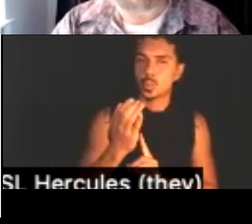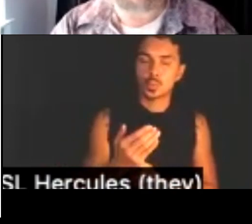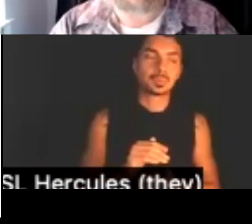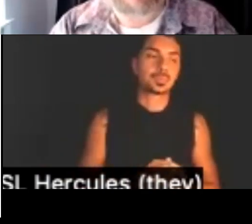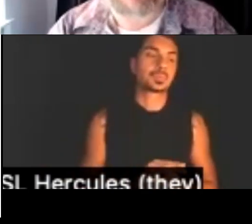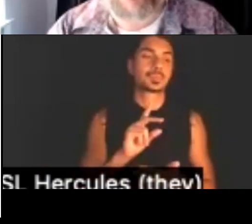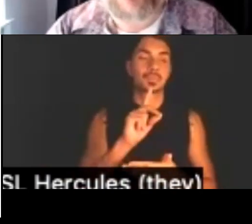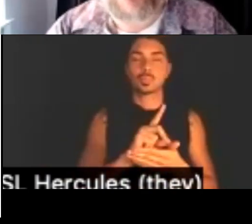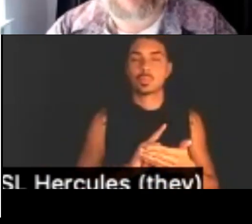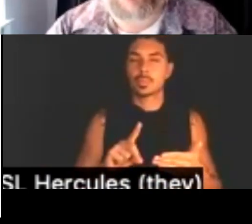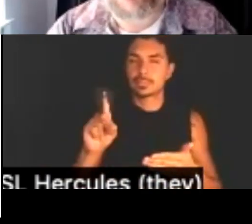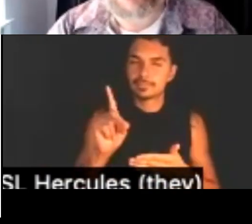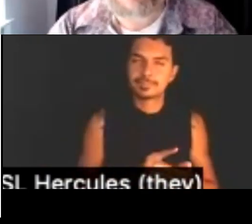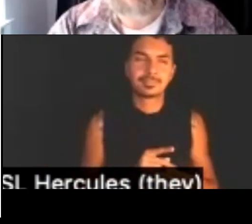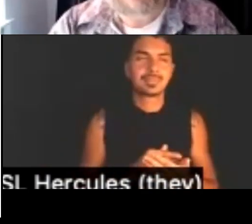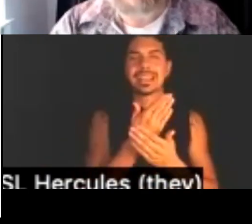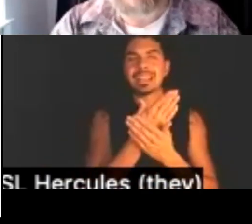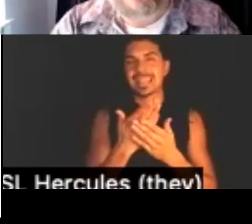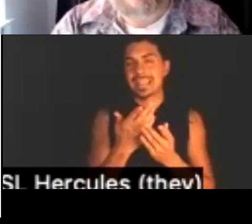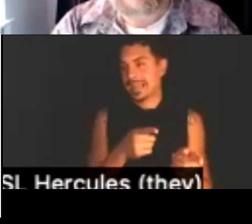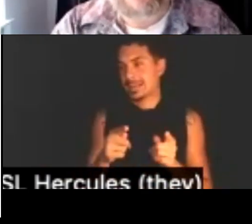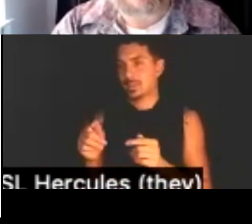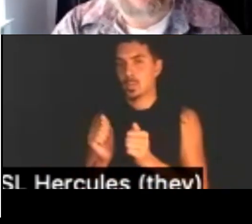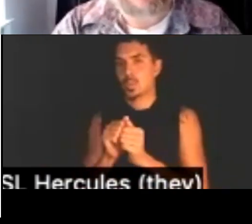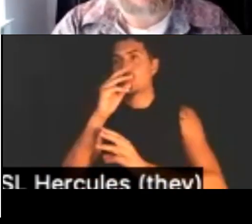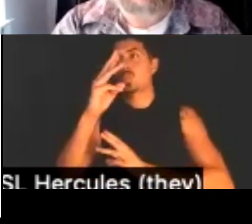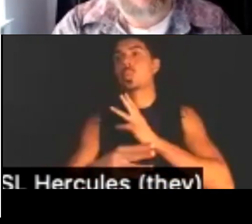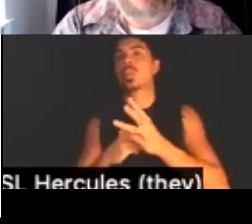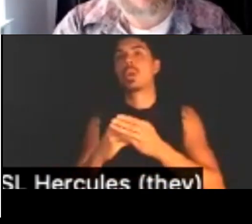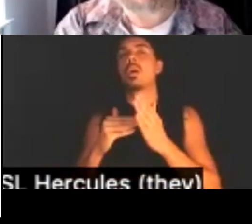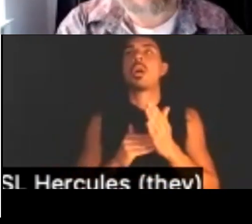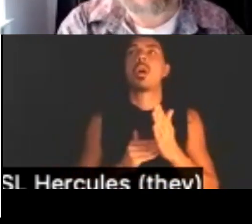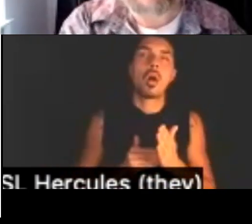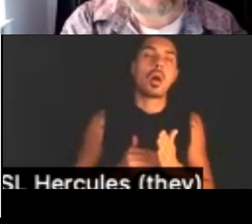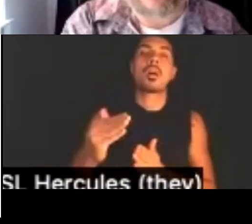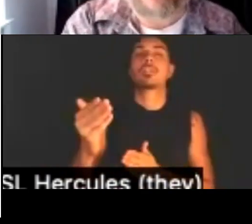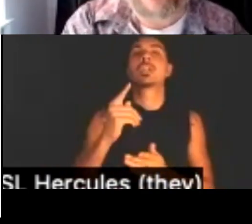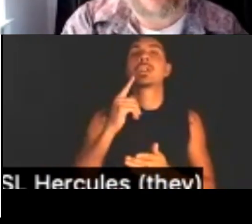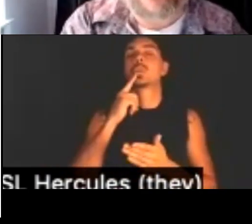the things that are going on in the world are oftentimes what causes increased levels